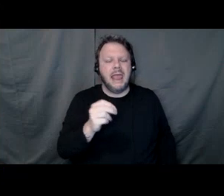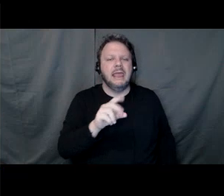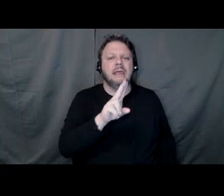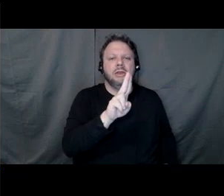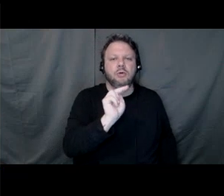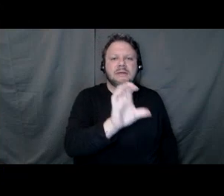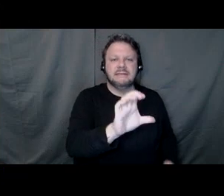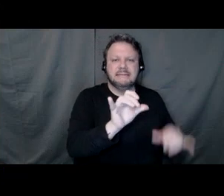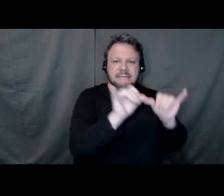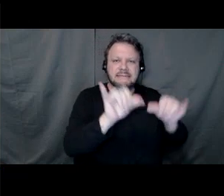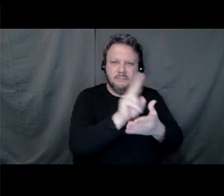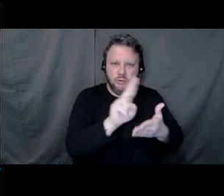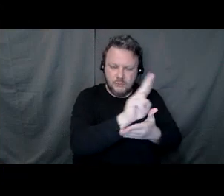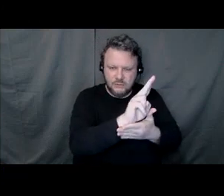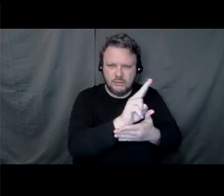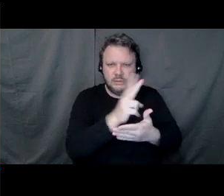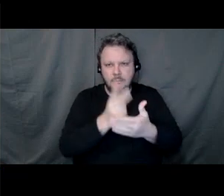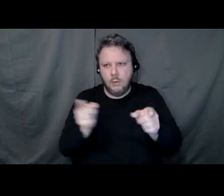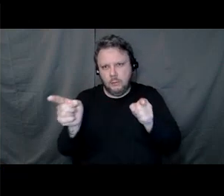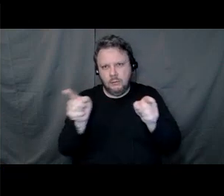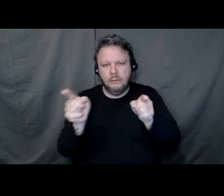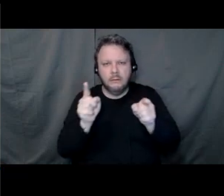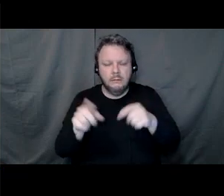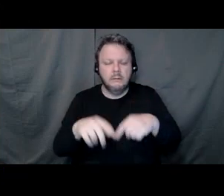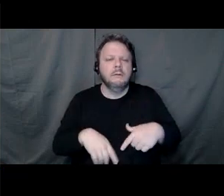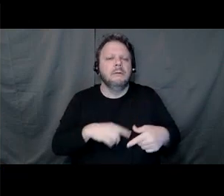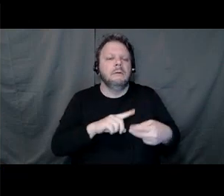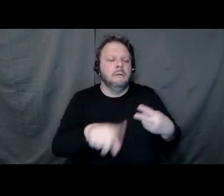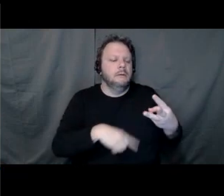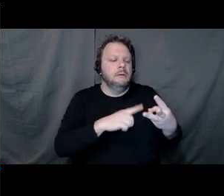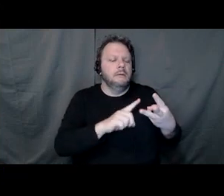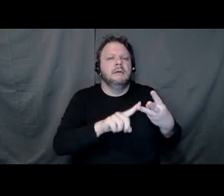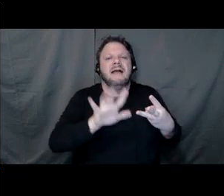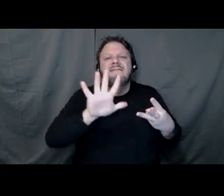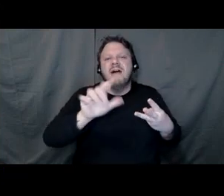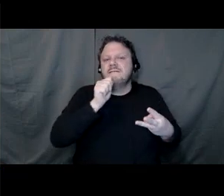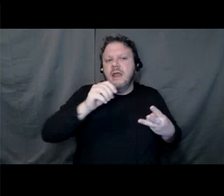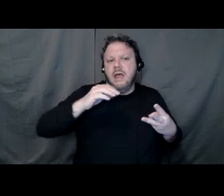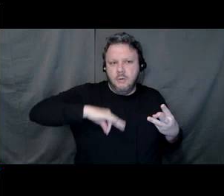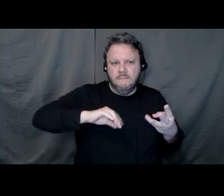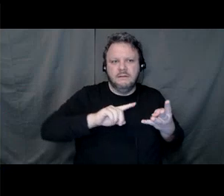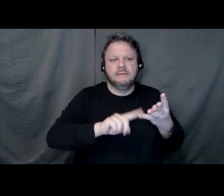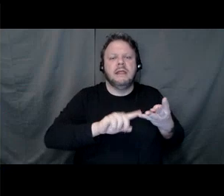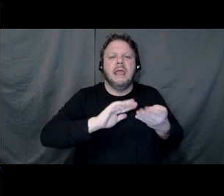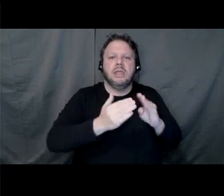The system universities 5 non profits and community based organizations,